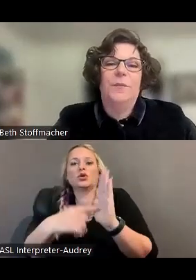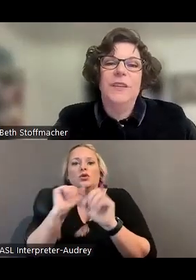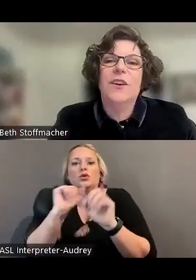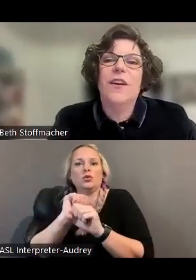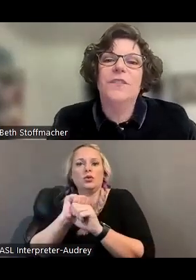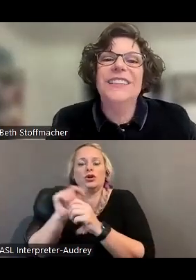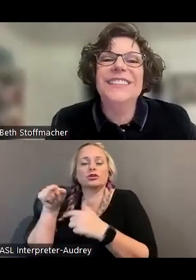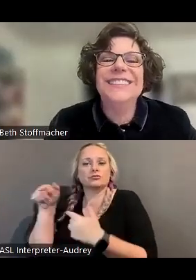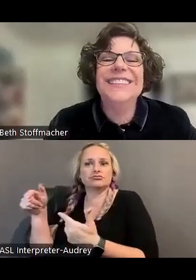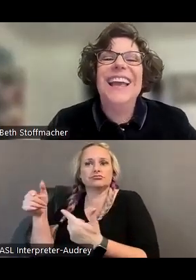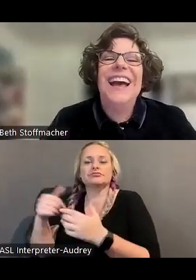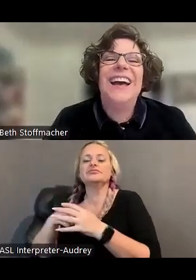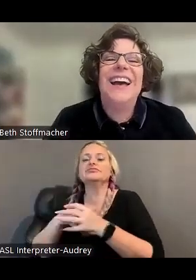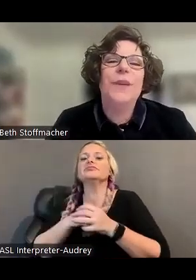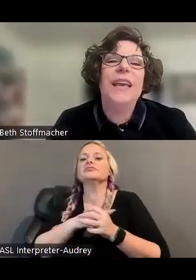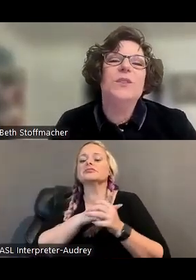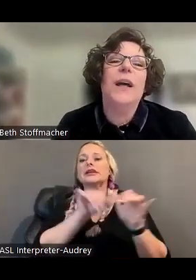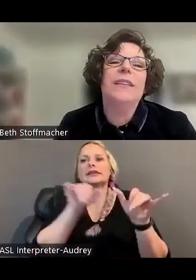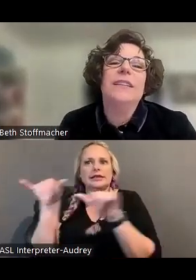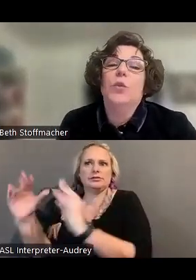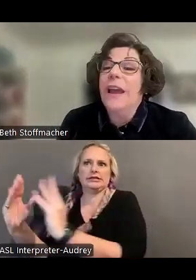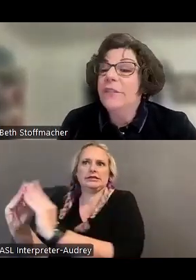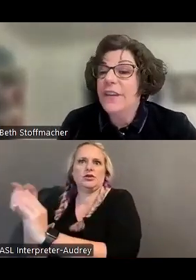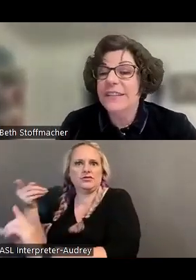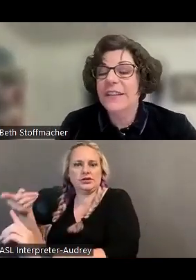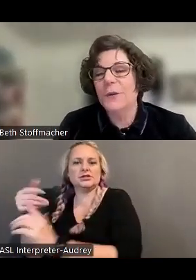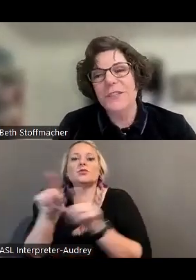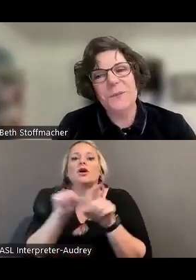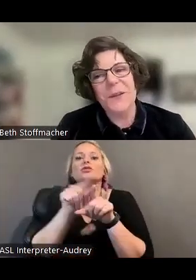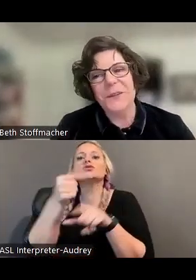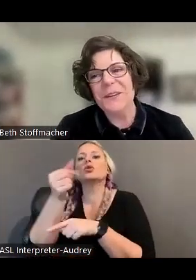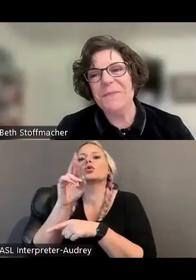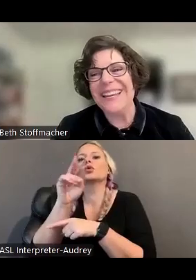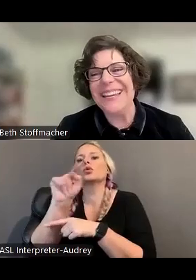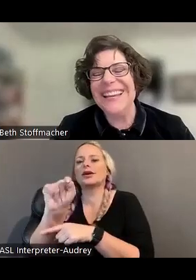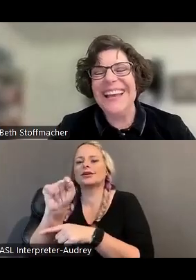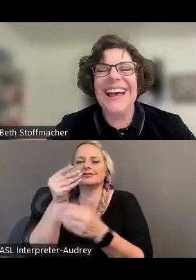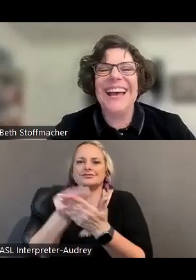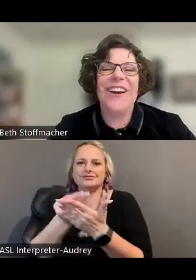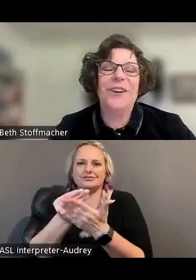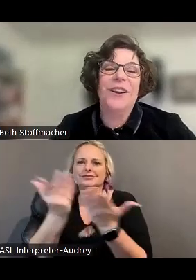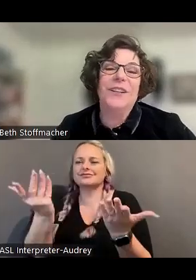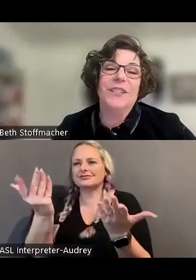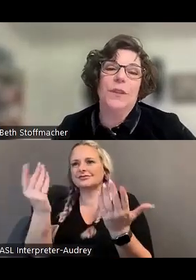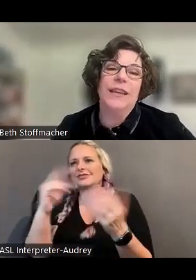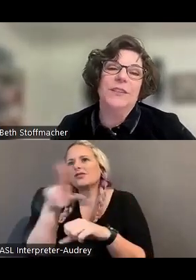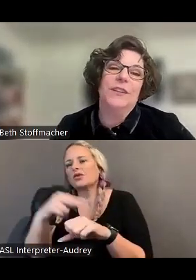this conference, as well as grant funding. Of course, we all need money. Art supplies are